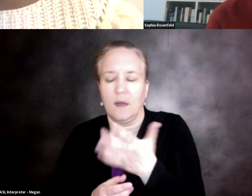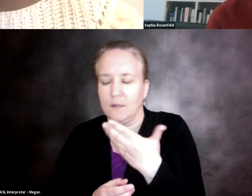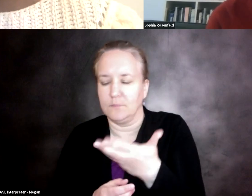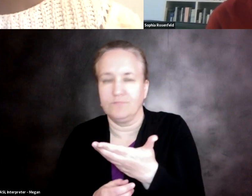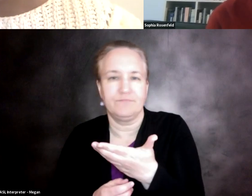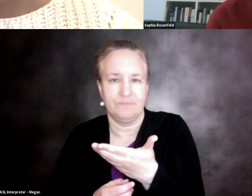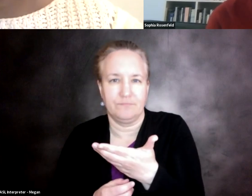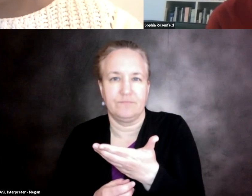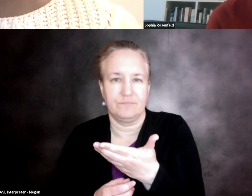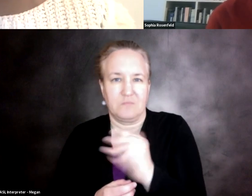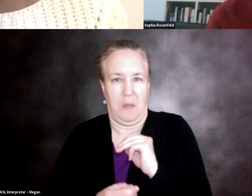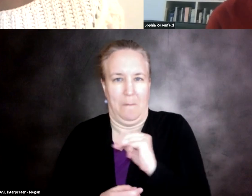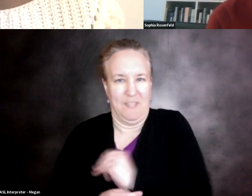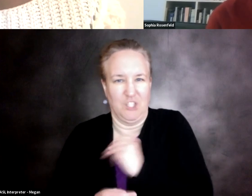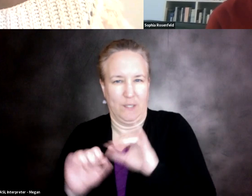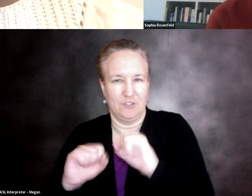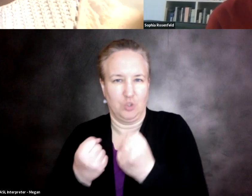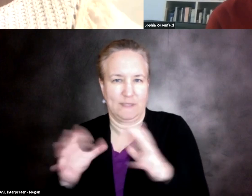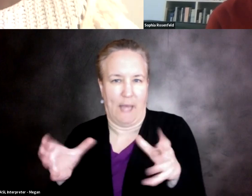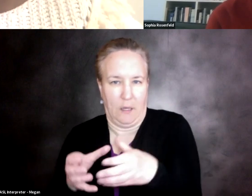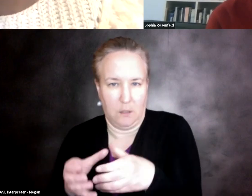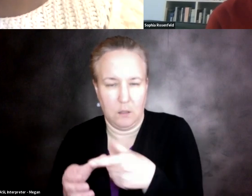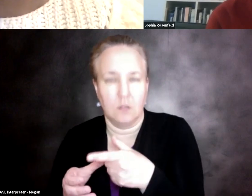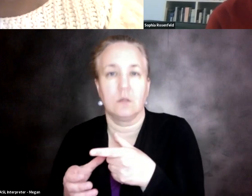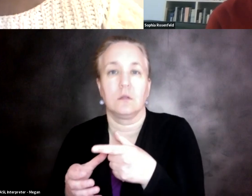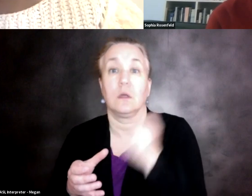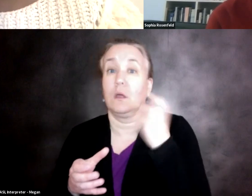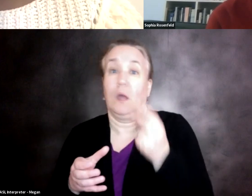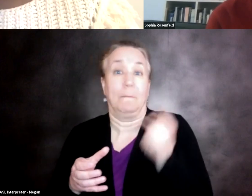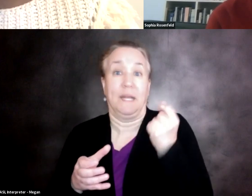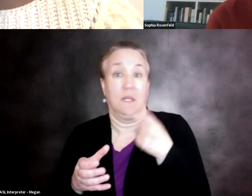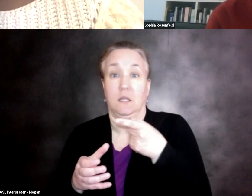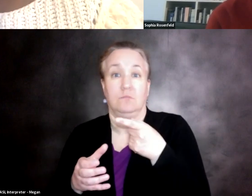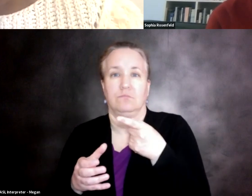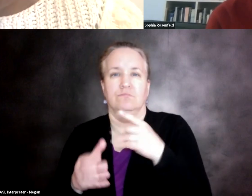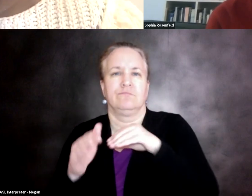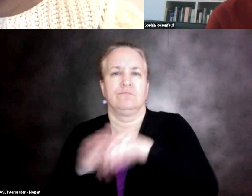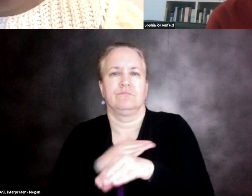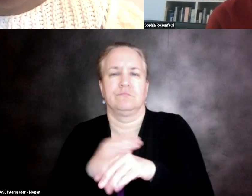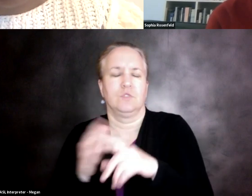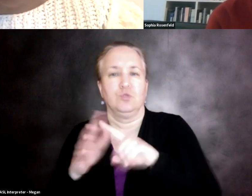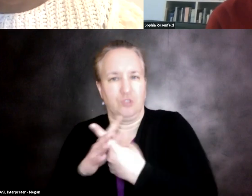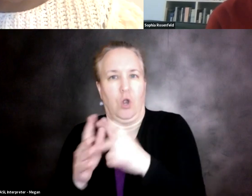to one of the missionary societies and would enter immediately into an apprenticeship with them.